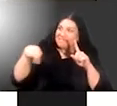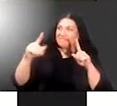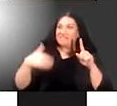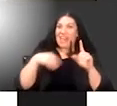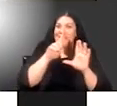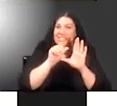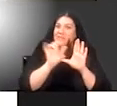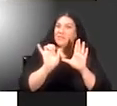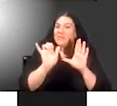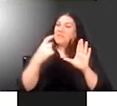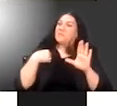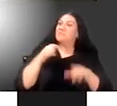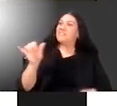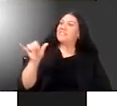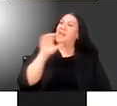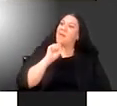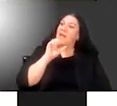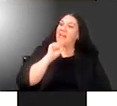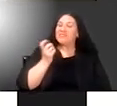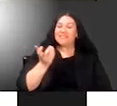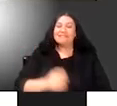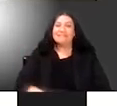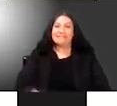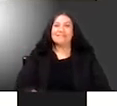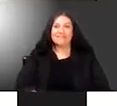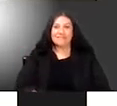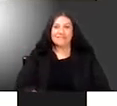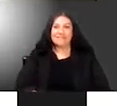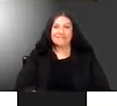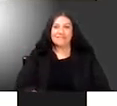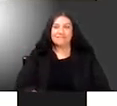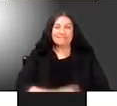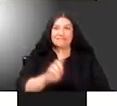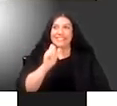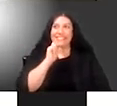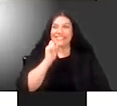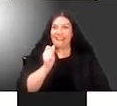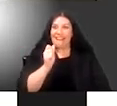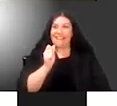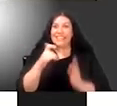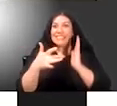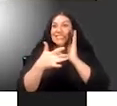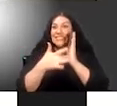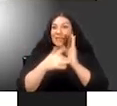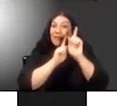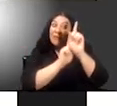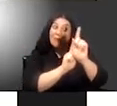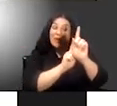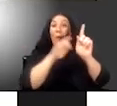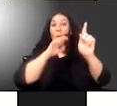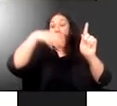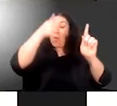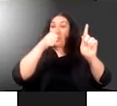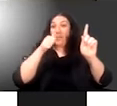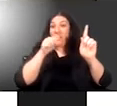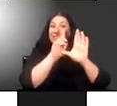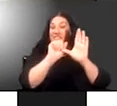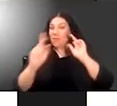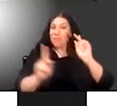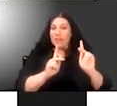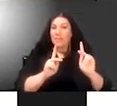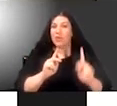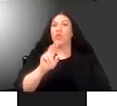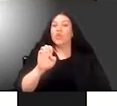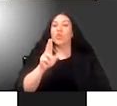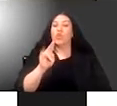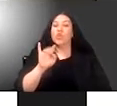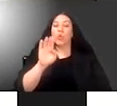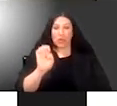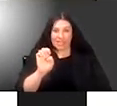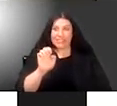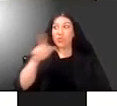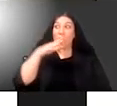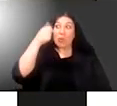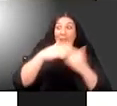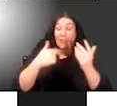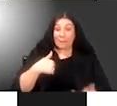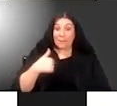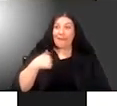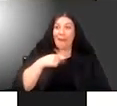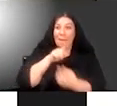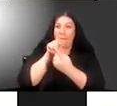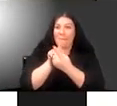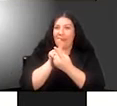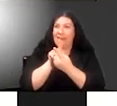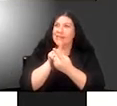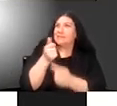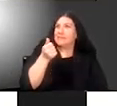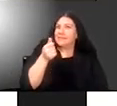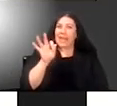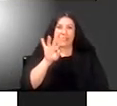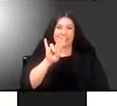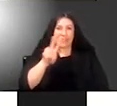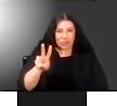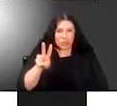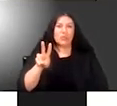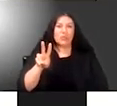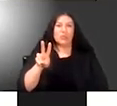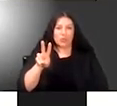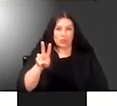I think my mother, Mrs. Roosevelt, and then friends of mine who had disabilities. We were of the same age. So, not the typical mentor with older disabled people. [Indiscernible] was older than I was and I met her in about 1972, so in some ways, she became a mentor. But I think when we were younger, we mentored each other.